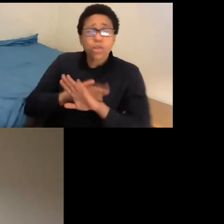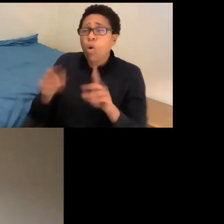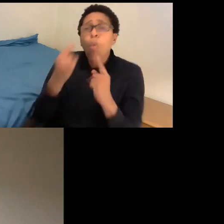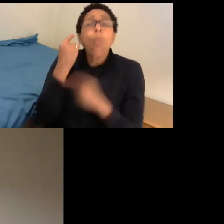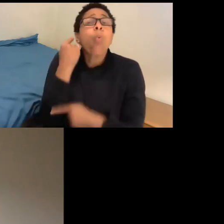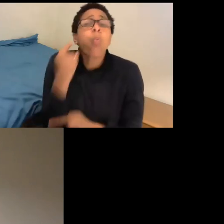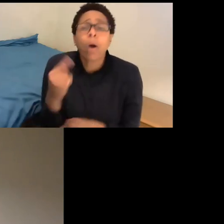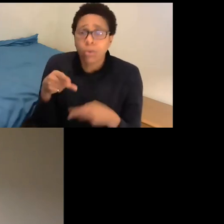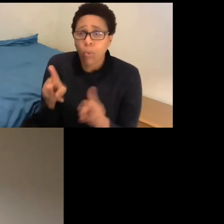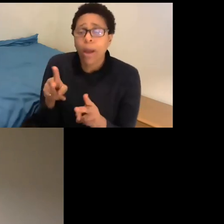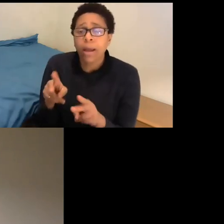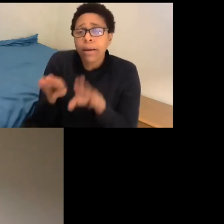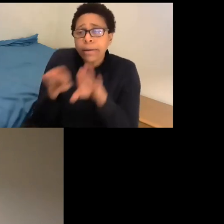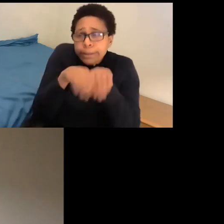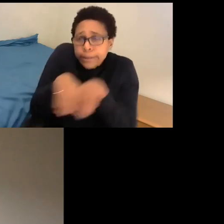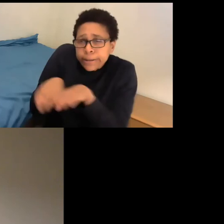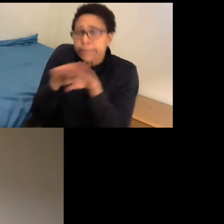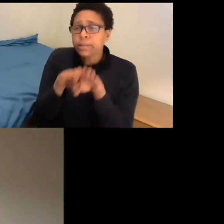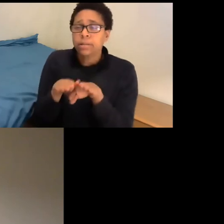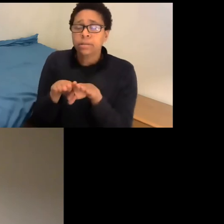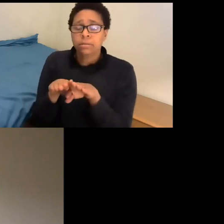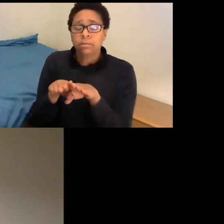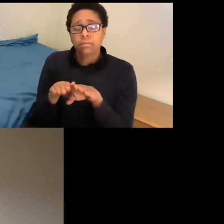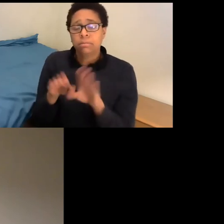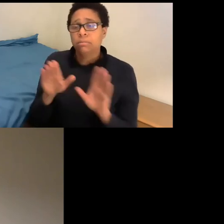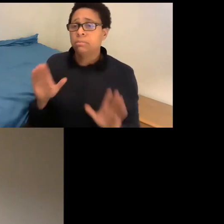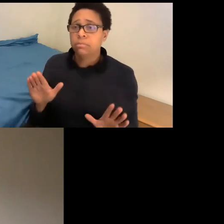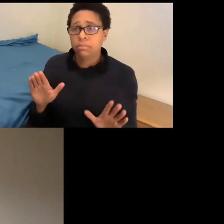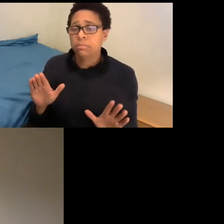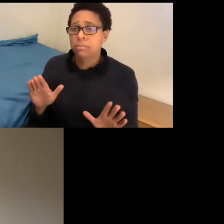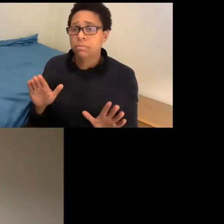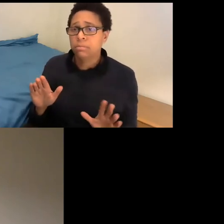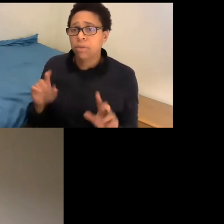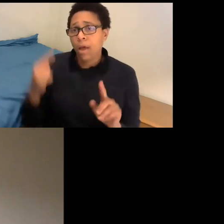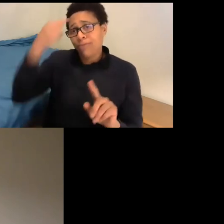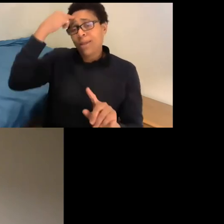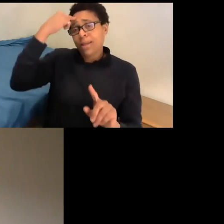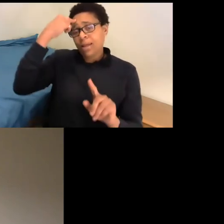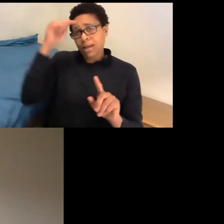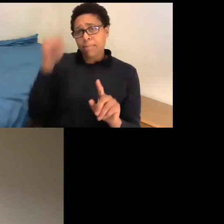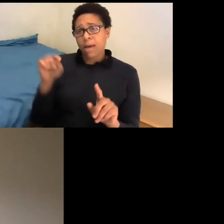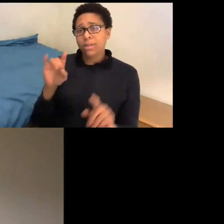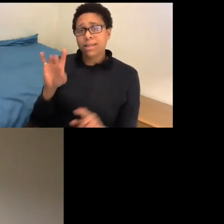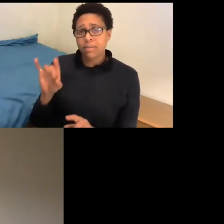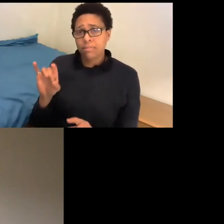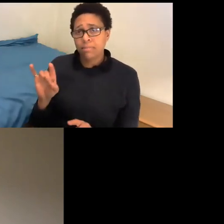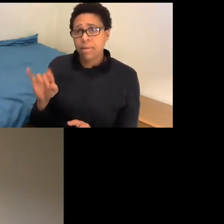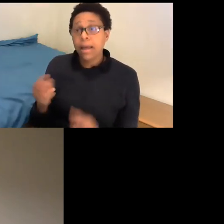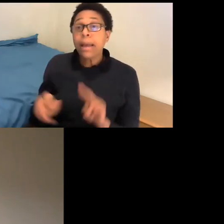Sojourner Truth, ain't I a woman? You know, the differences